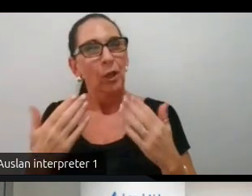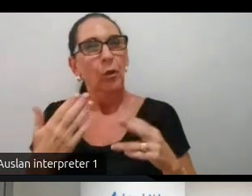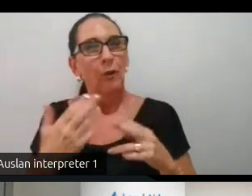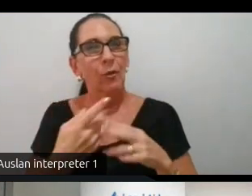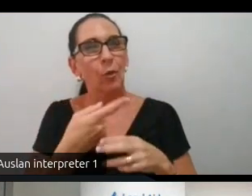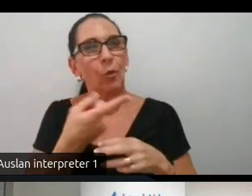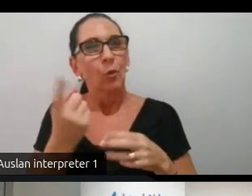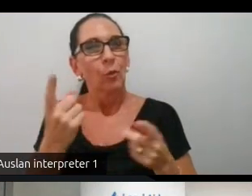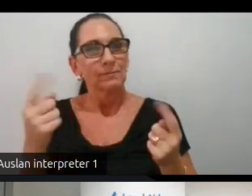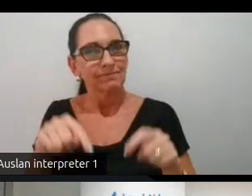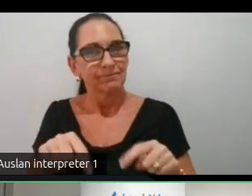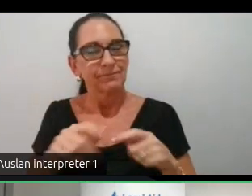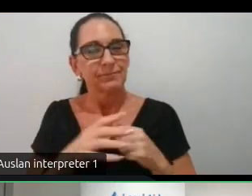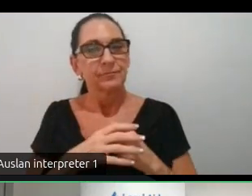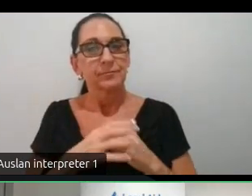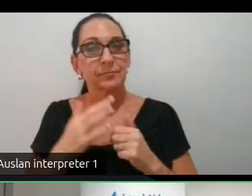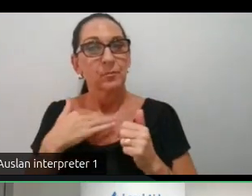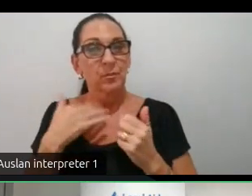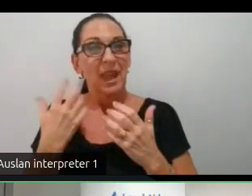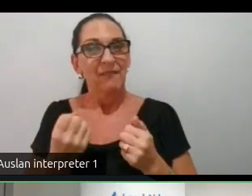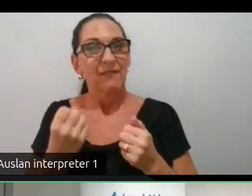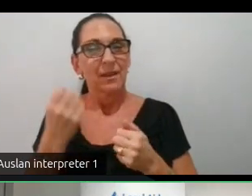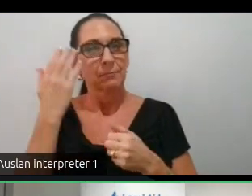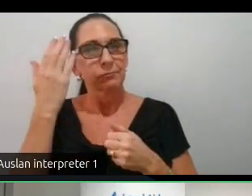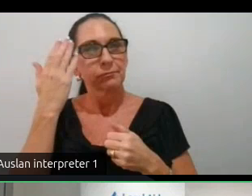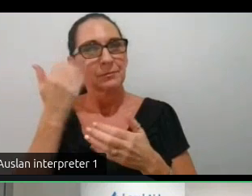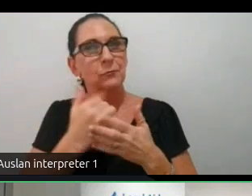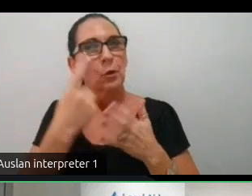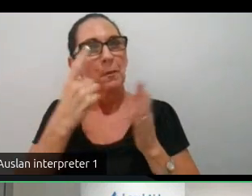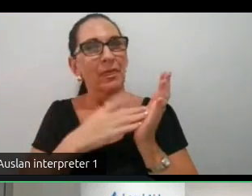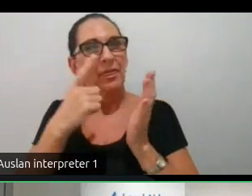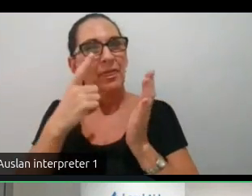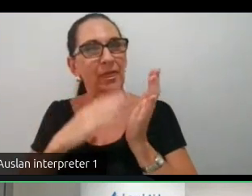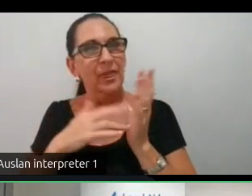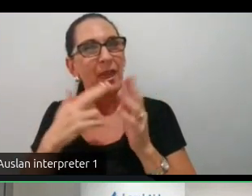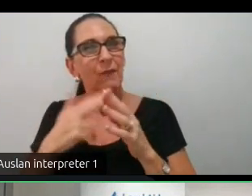thank you everyone for joining us. We do have um webinars running monthly for our community legal